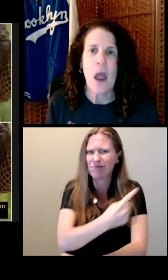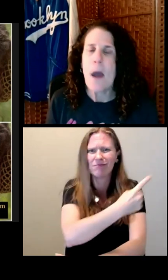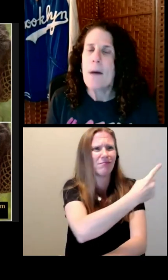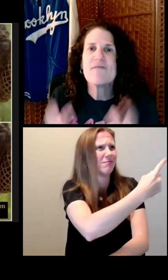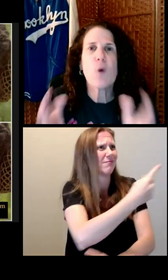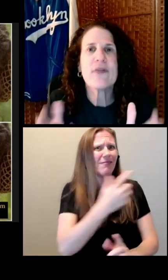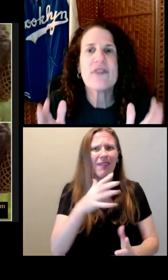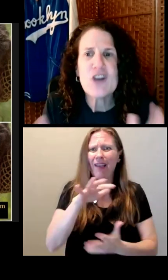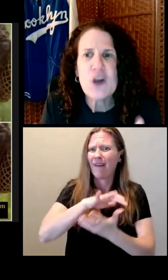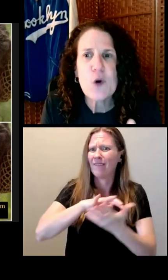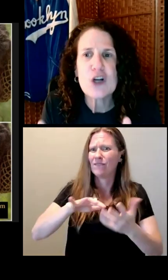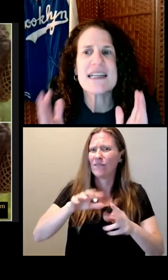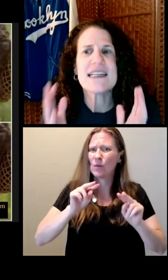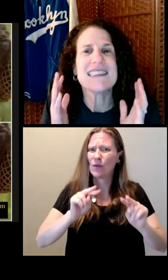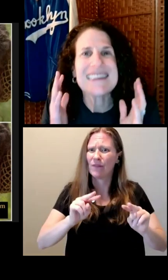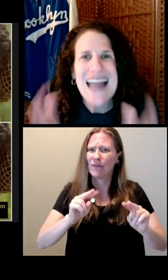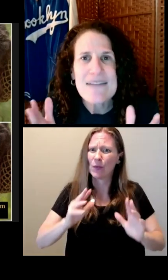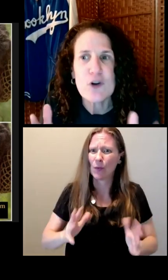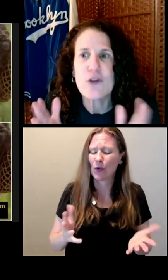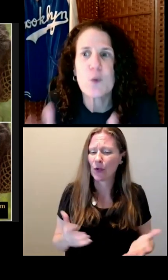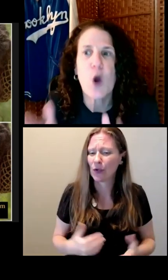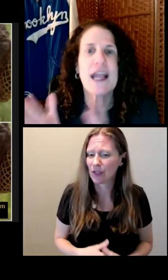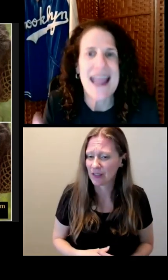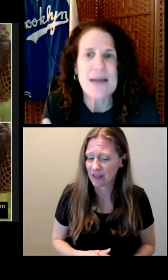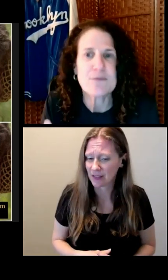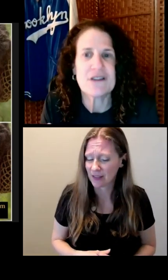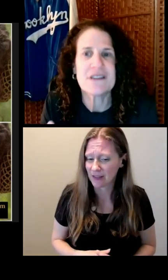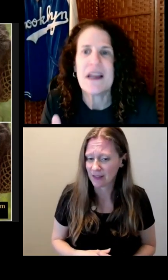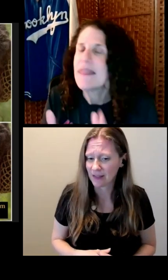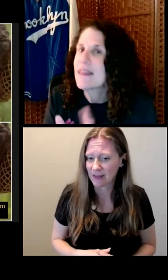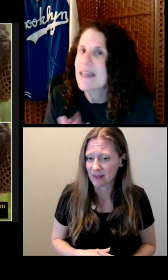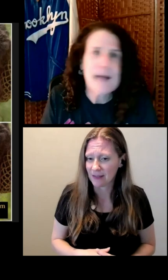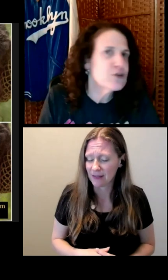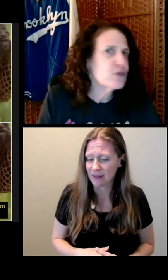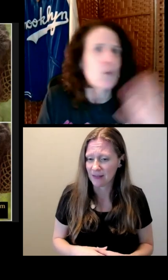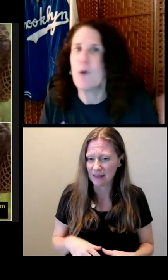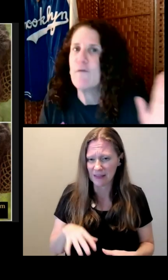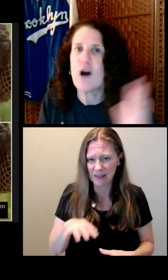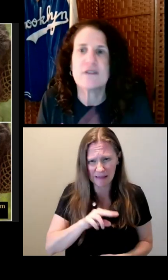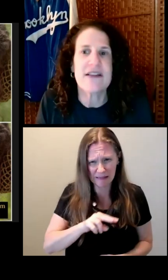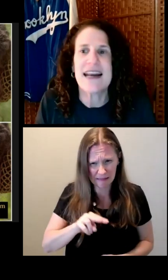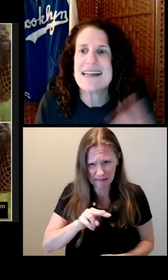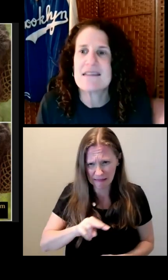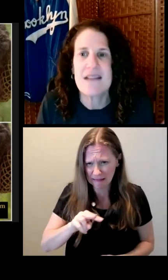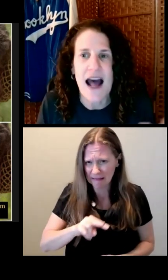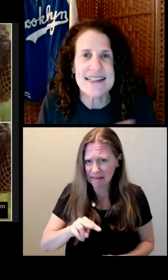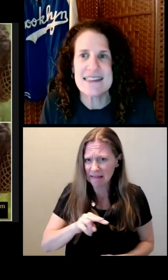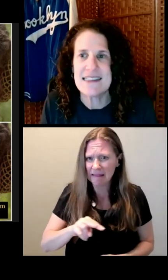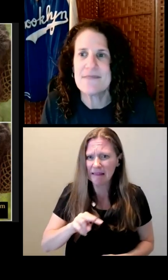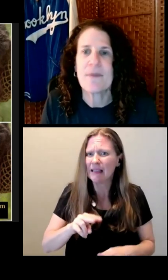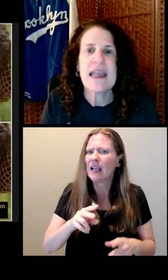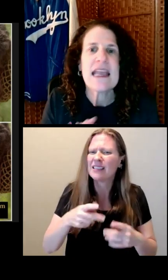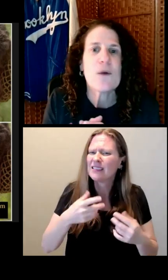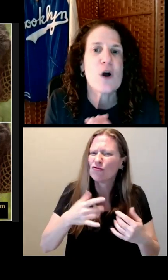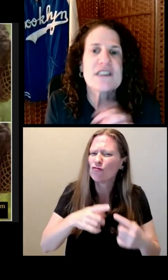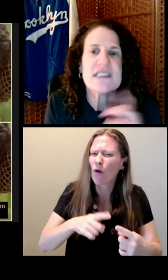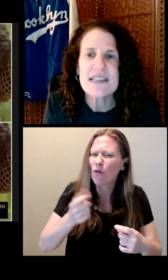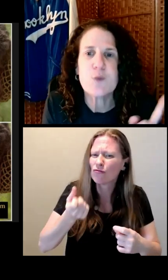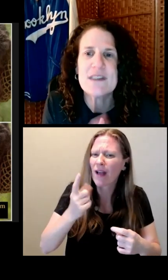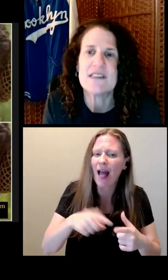Before the viewer can decipher the caption, the caption will move on to the next line.